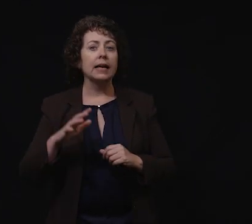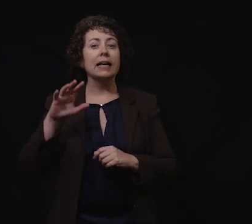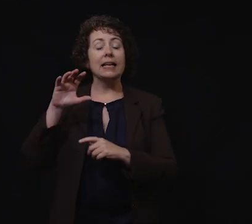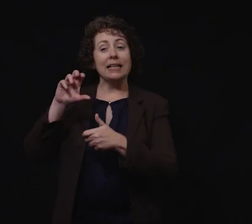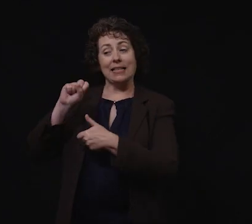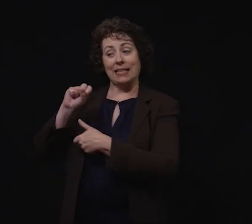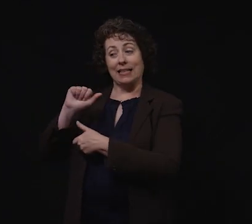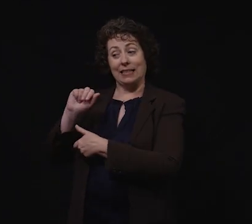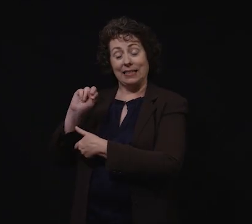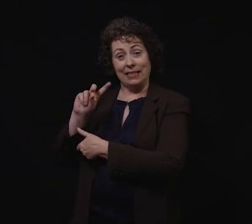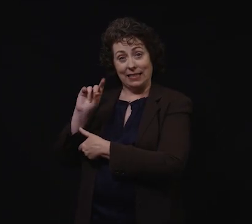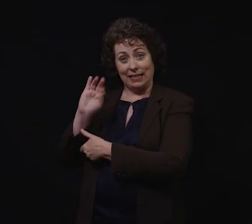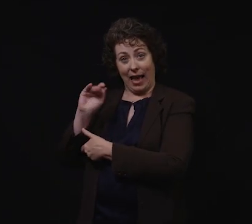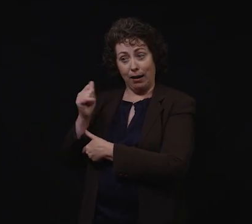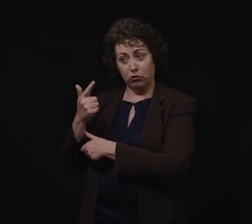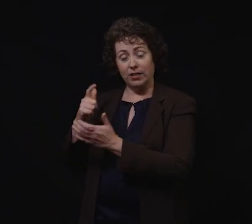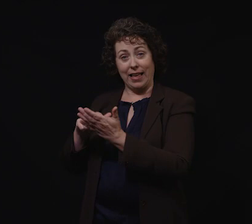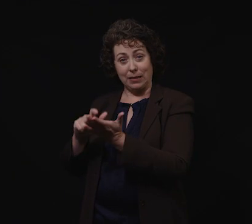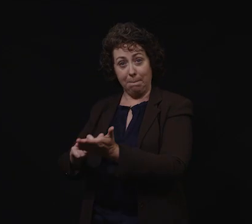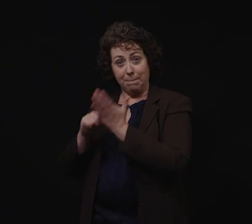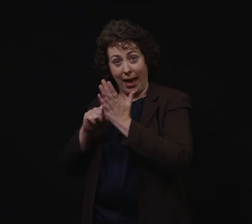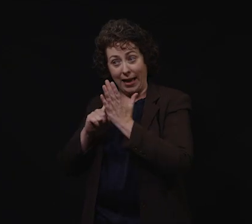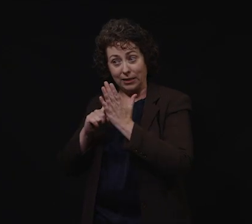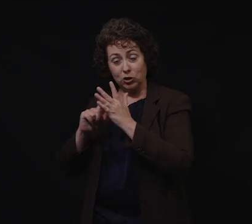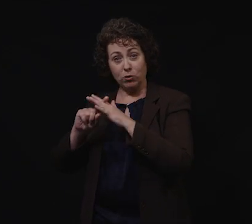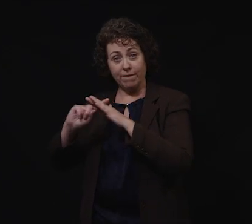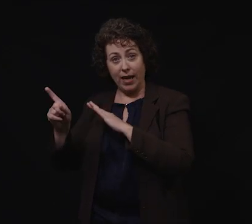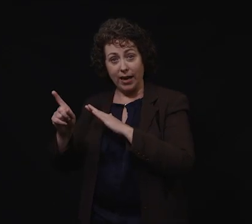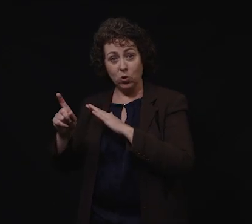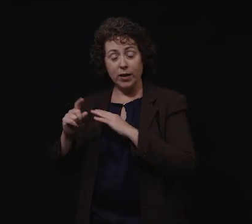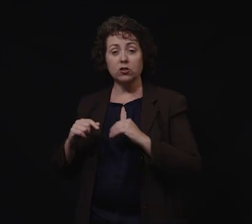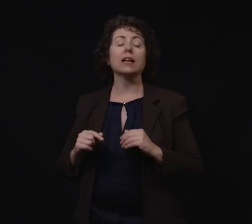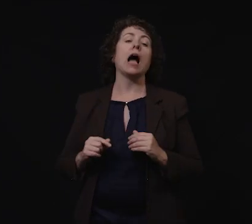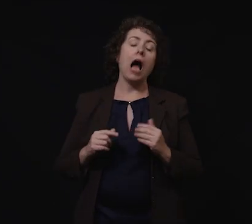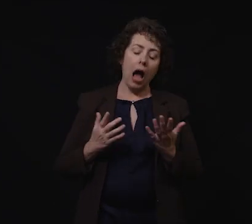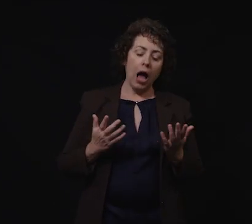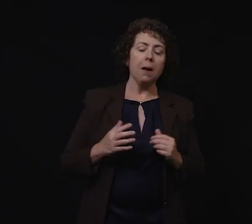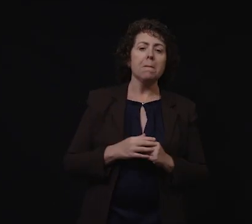Yeah, I think that's a choice people make I can't make everybody evacuate